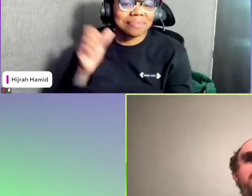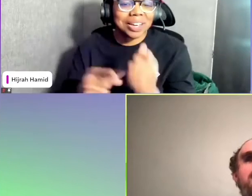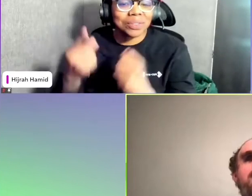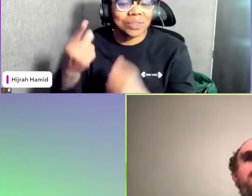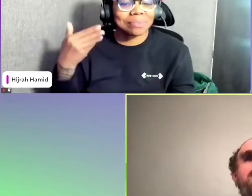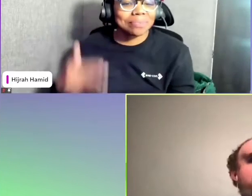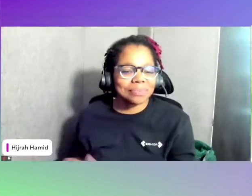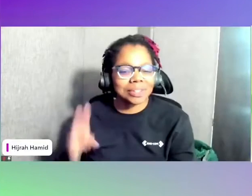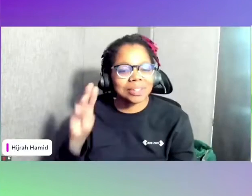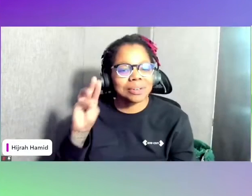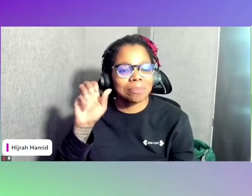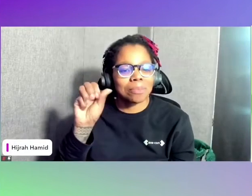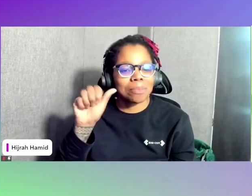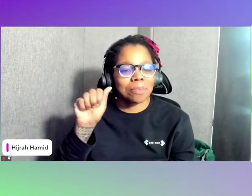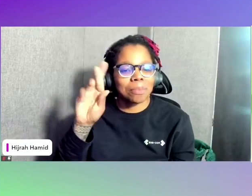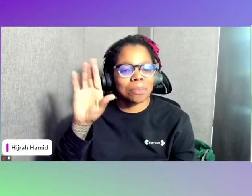period